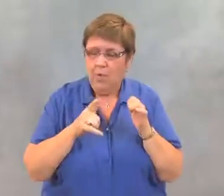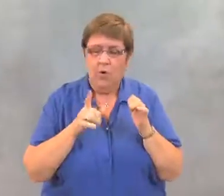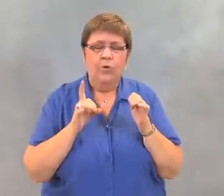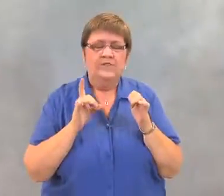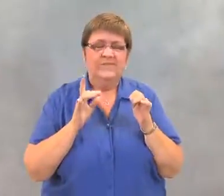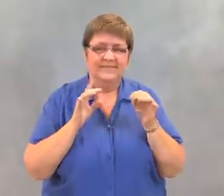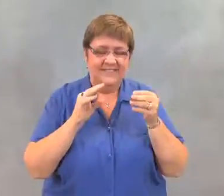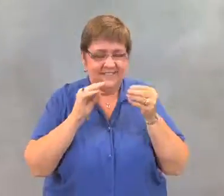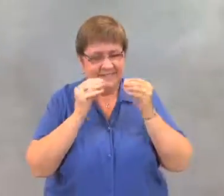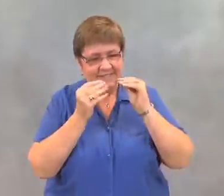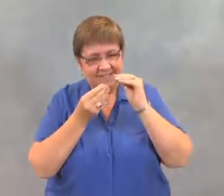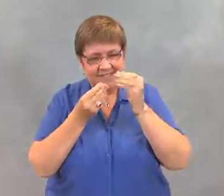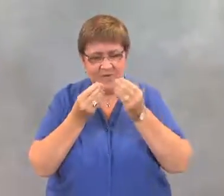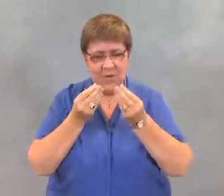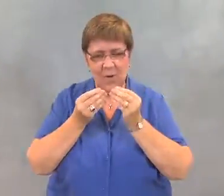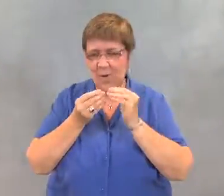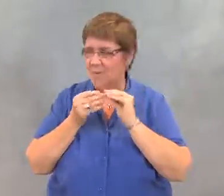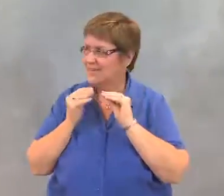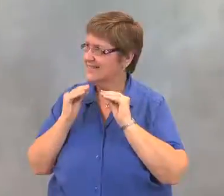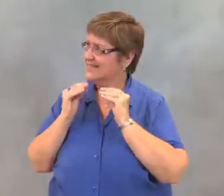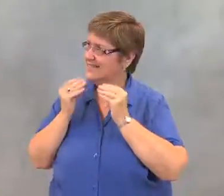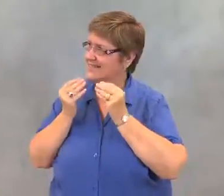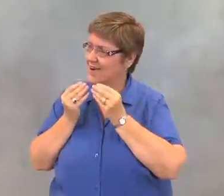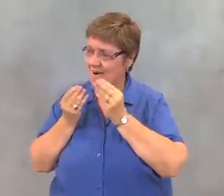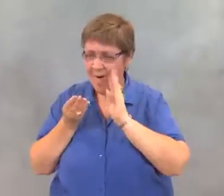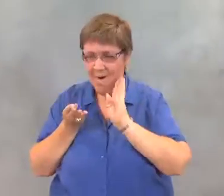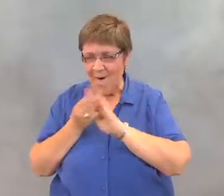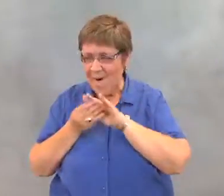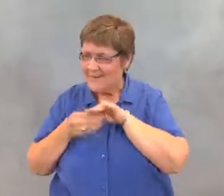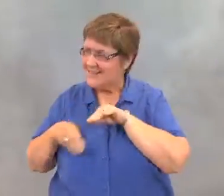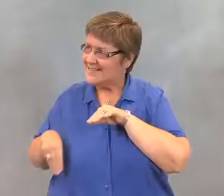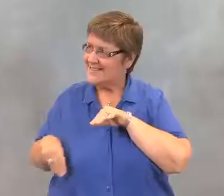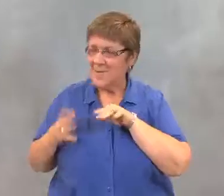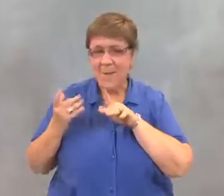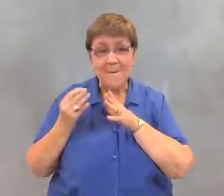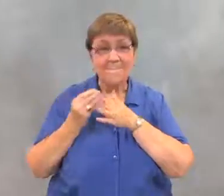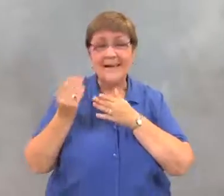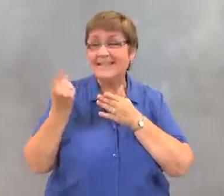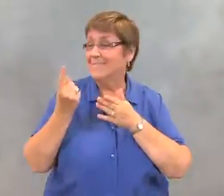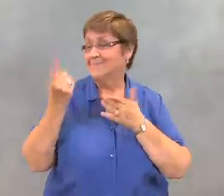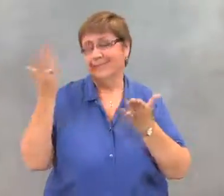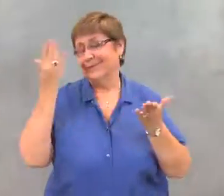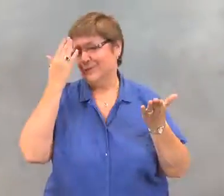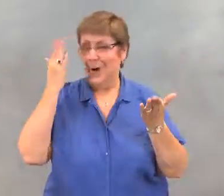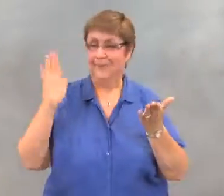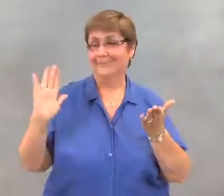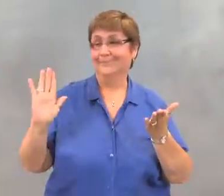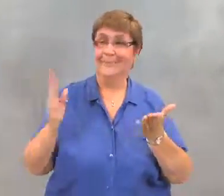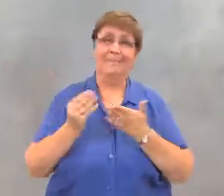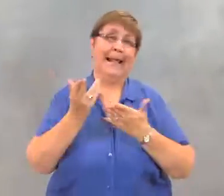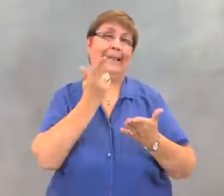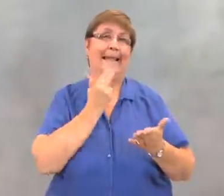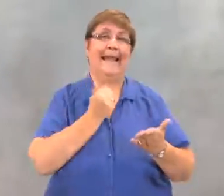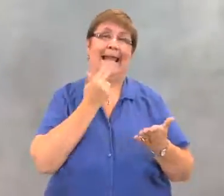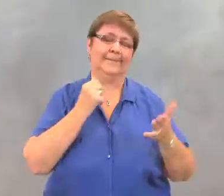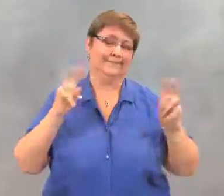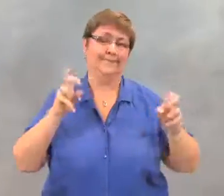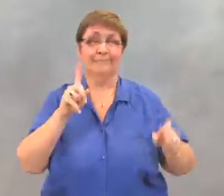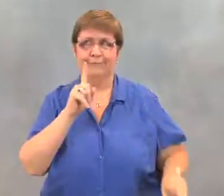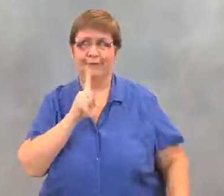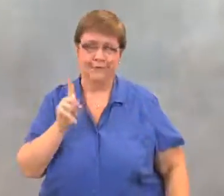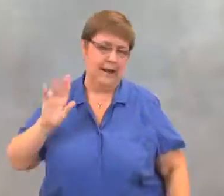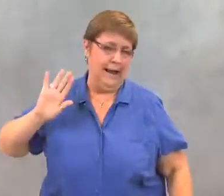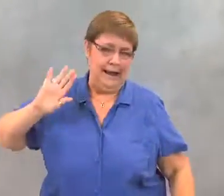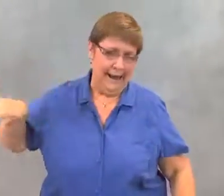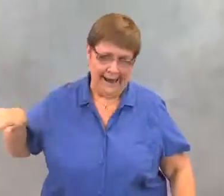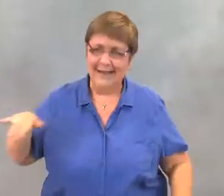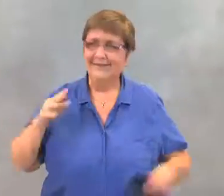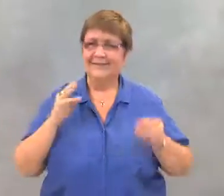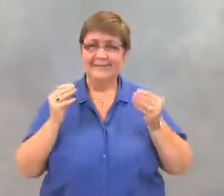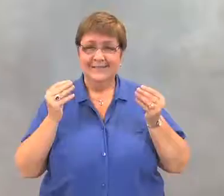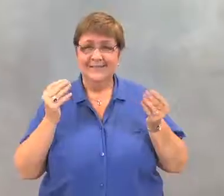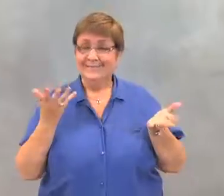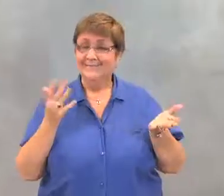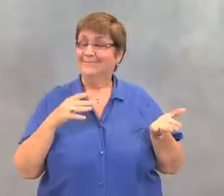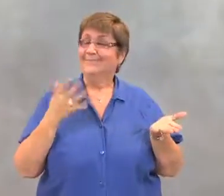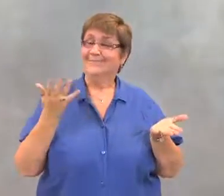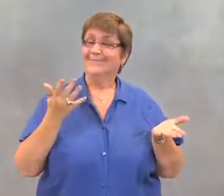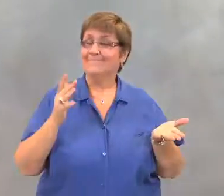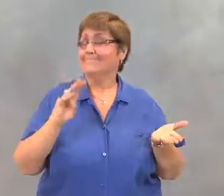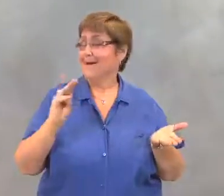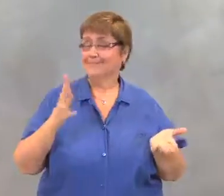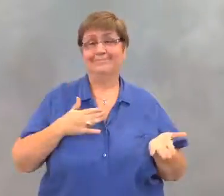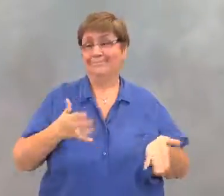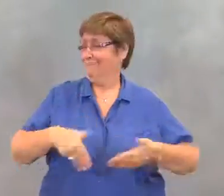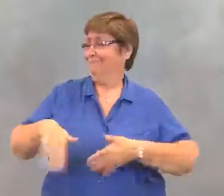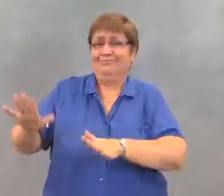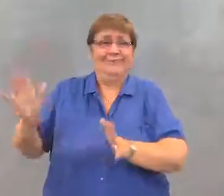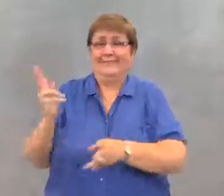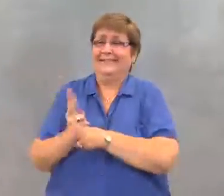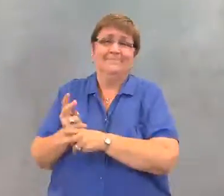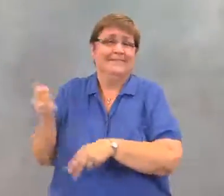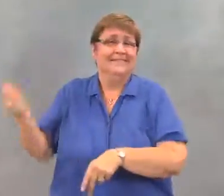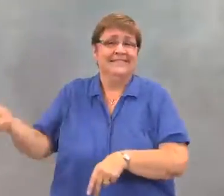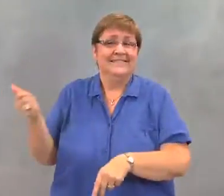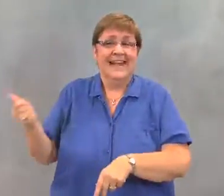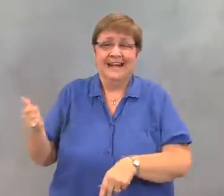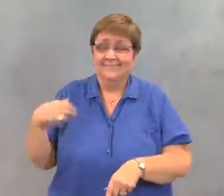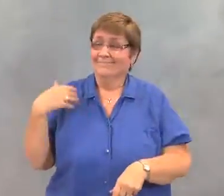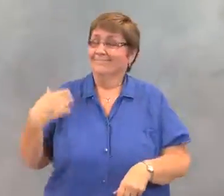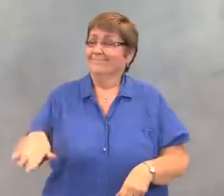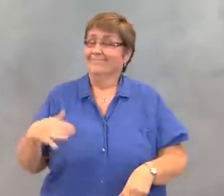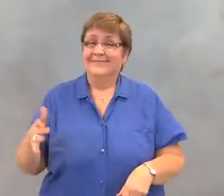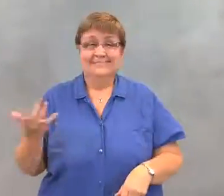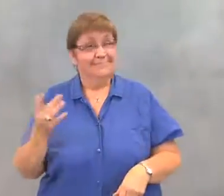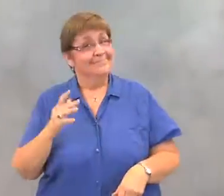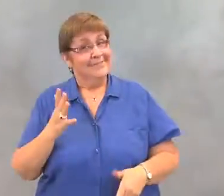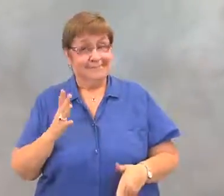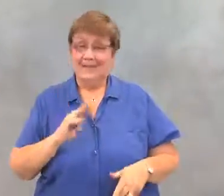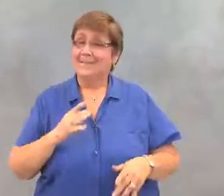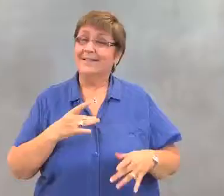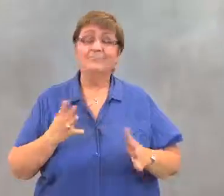He put the bill away. I know him and knew he was going to get candy with it.